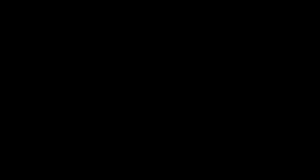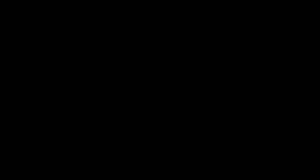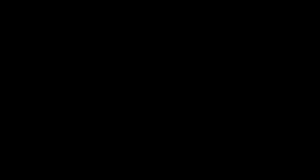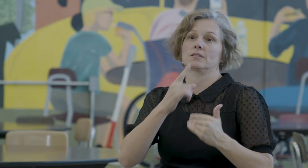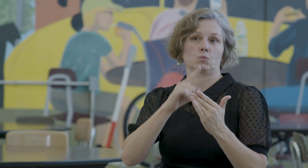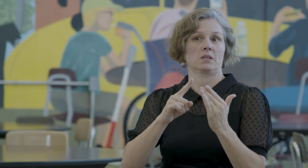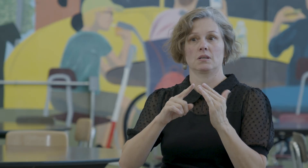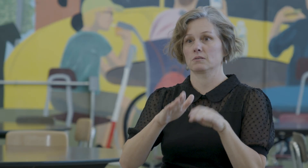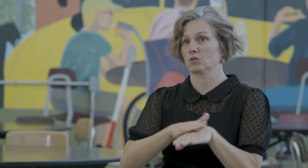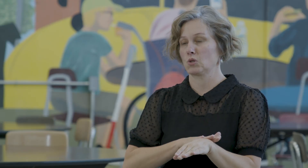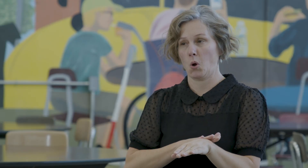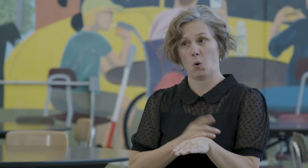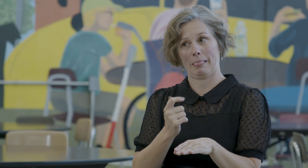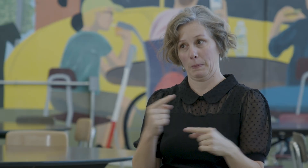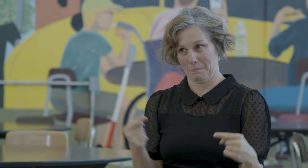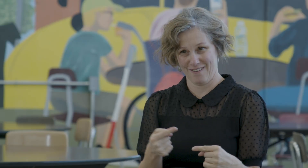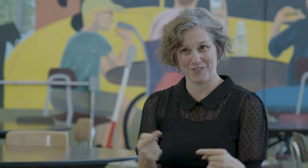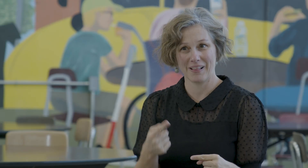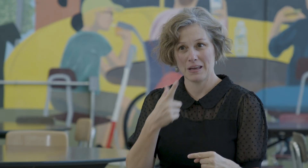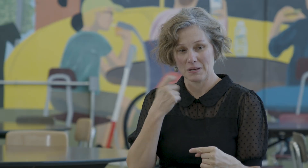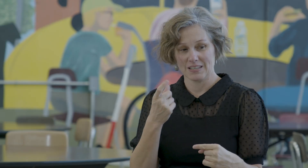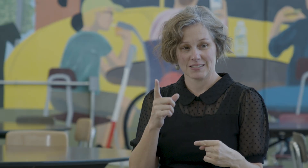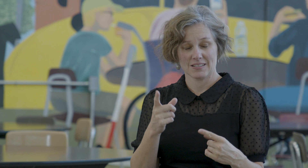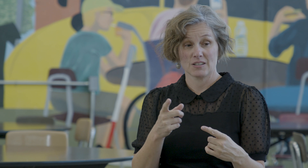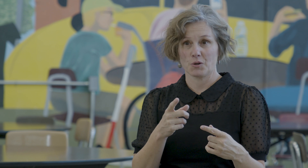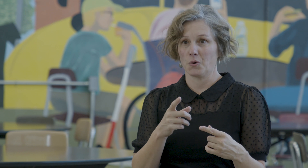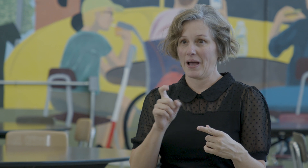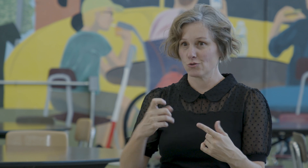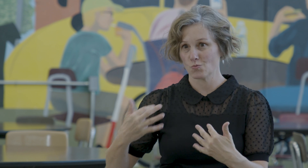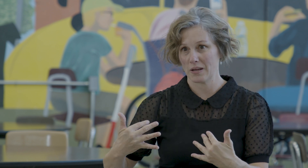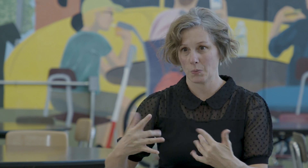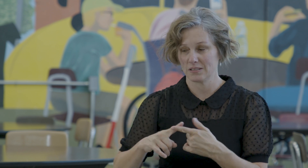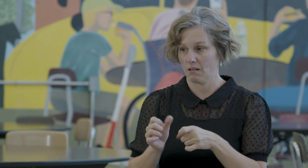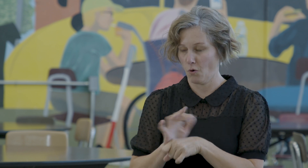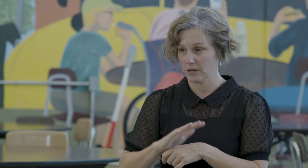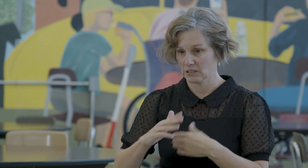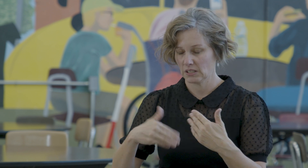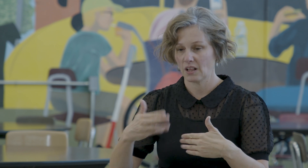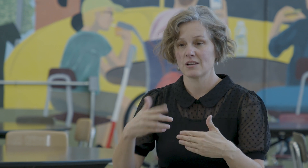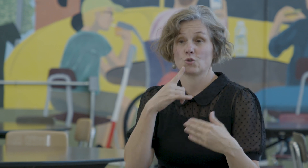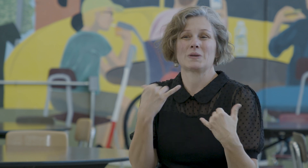It was slow and sometimes a bit painful. We did a lot of waiting due to COVID.